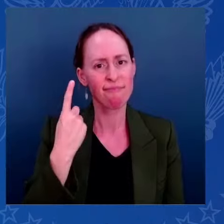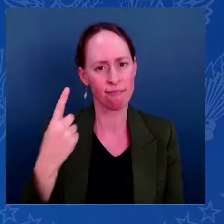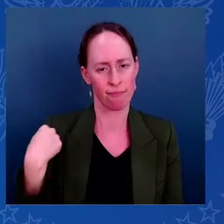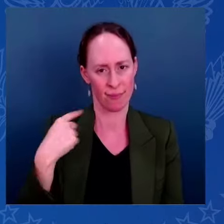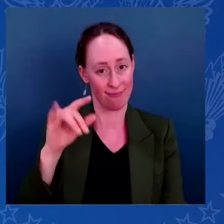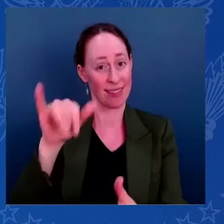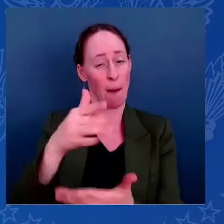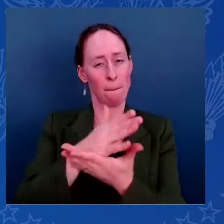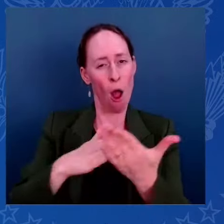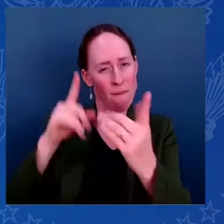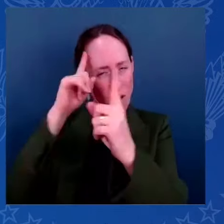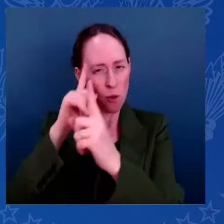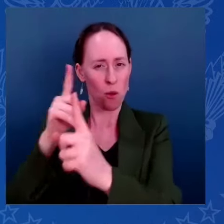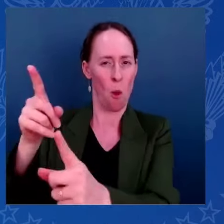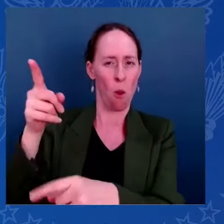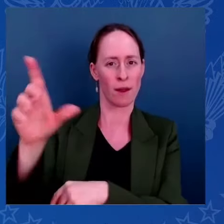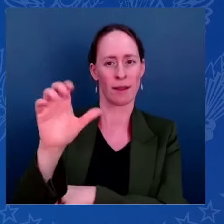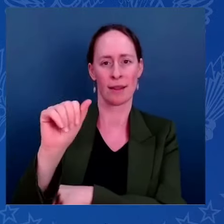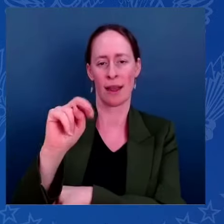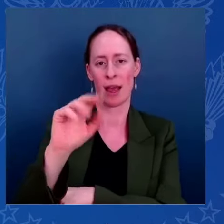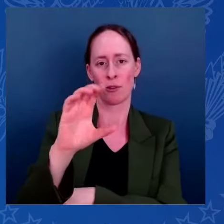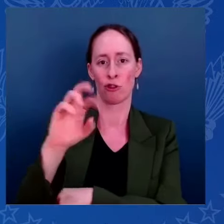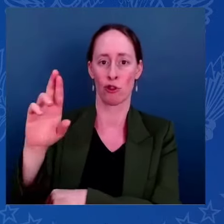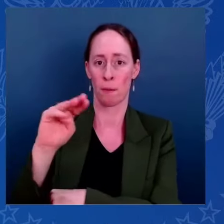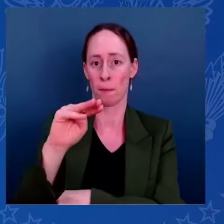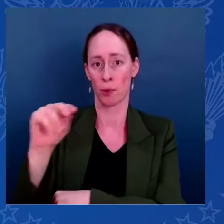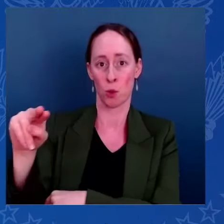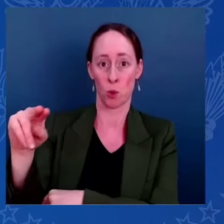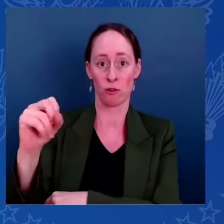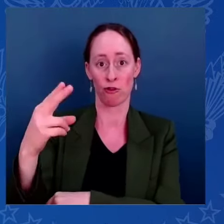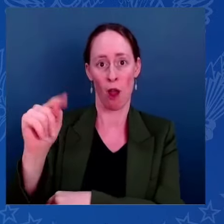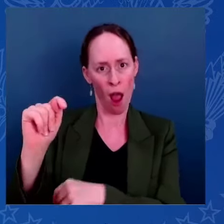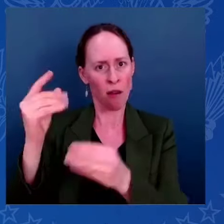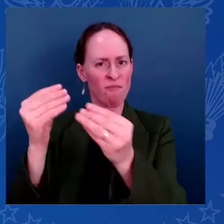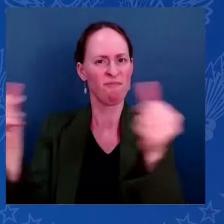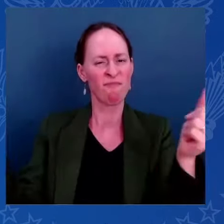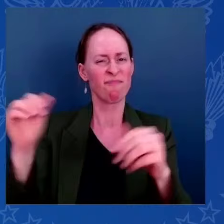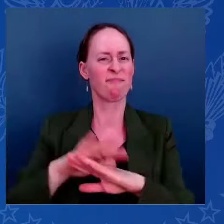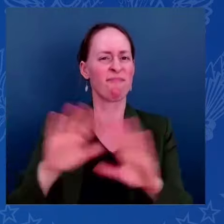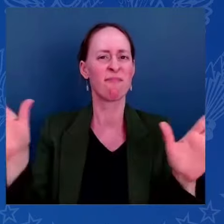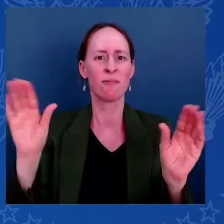We're mobilizing a whole-of-country effort to cut American cancer deaths in half by 2020- -- in twe- --